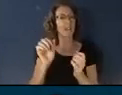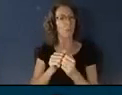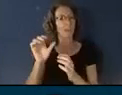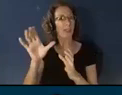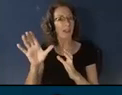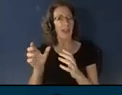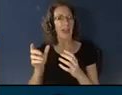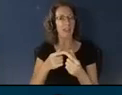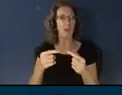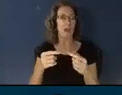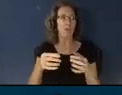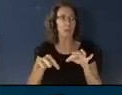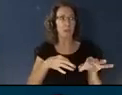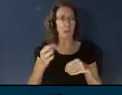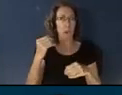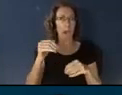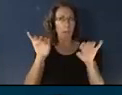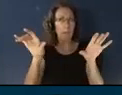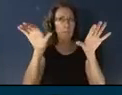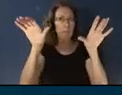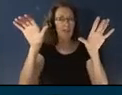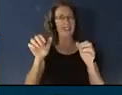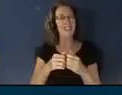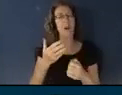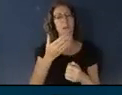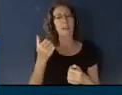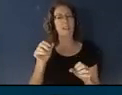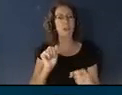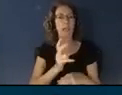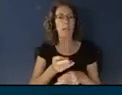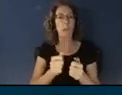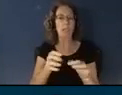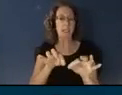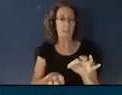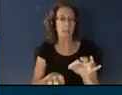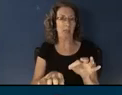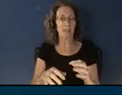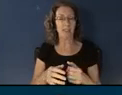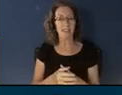why you put it on there so keep keep the thing just relatively simple. Like I said before the